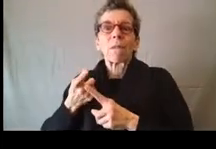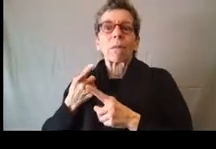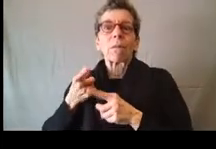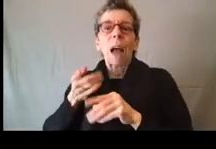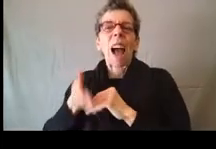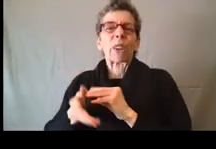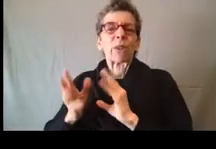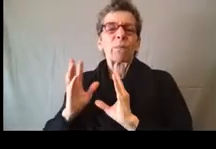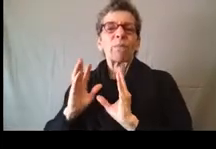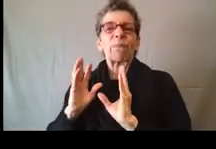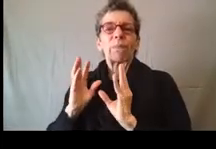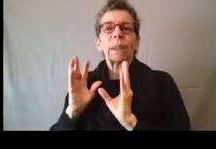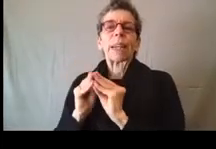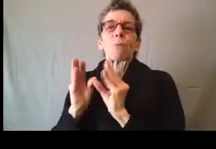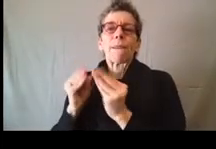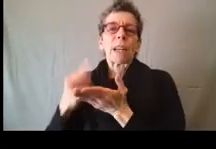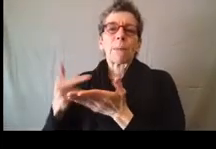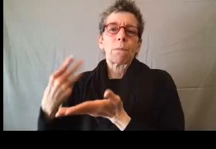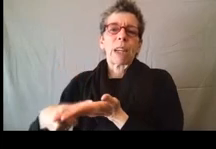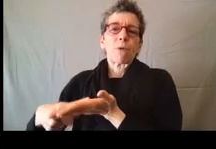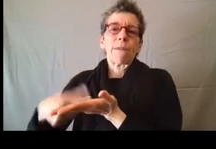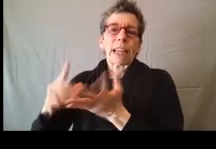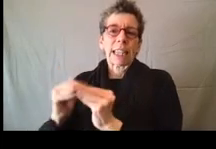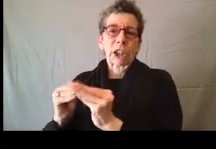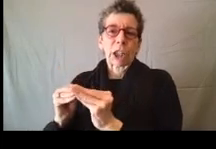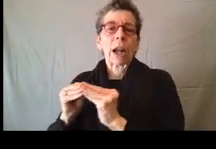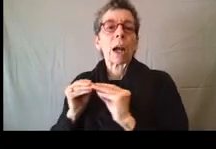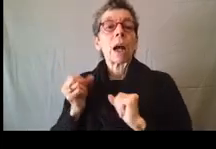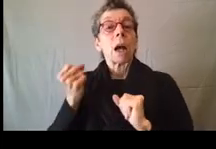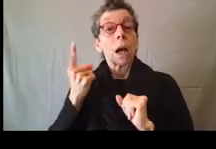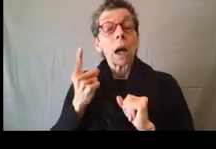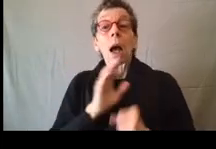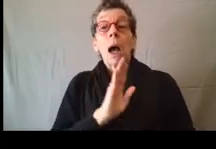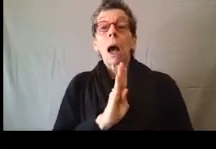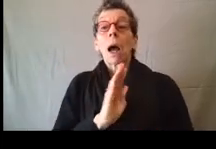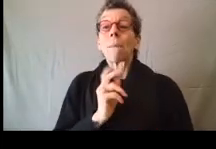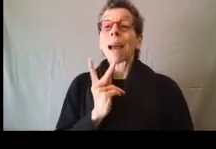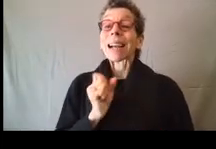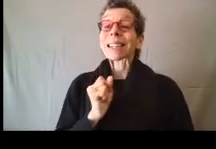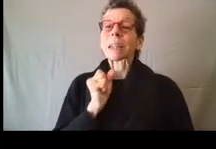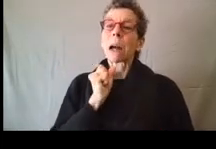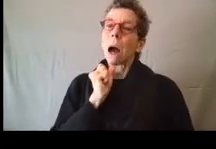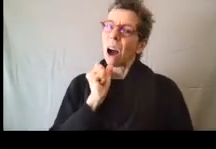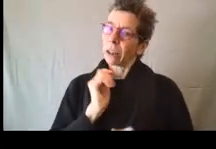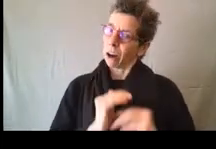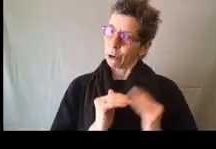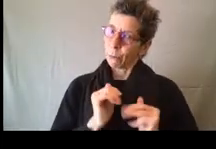sessions. I think unsurprising to many the banks were uncomfortable with site visits.